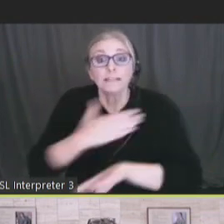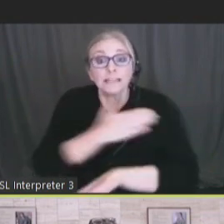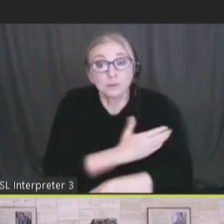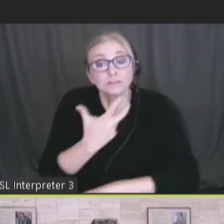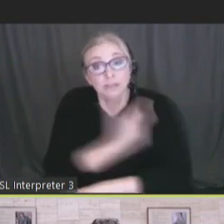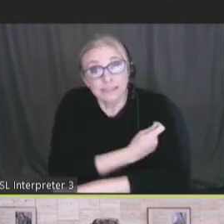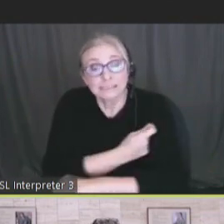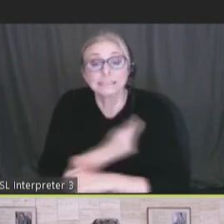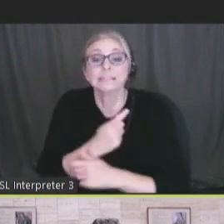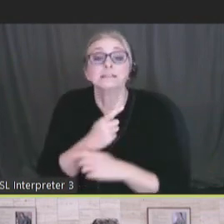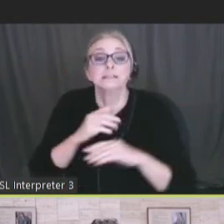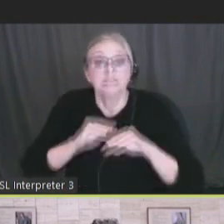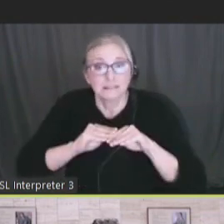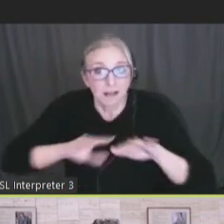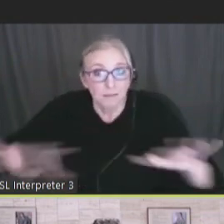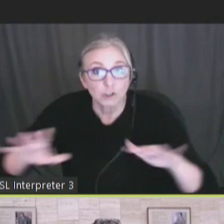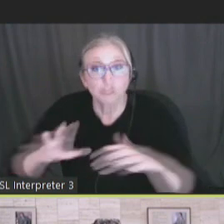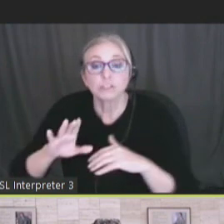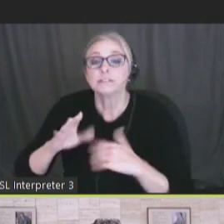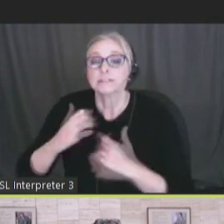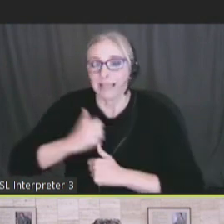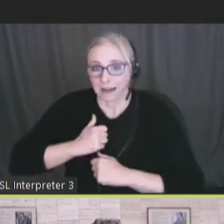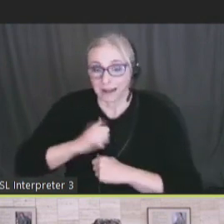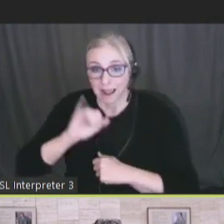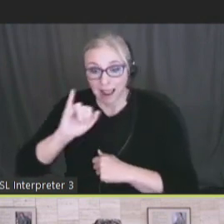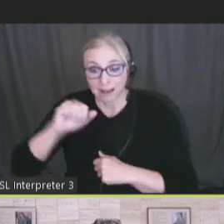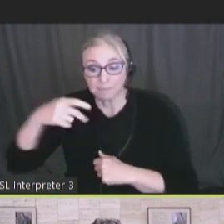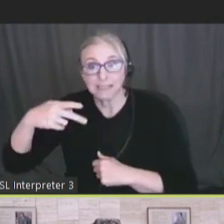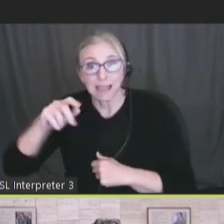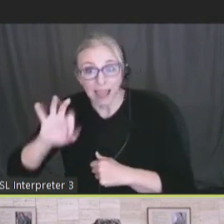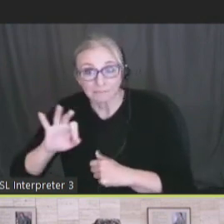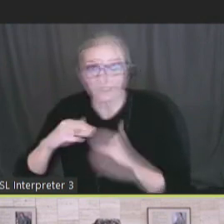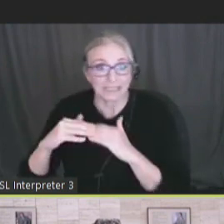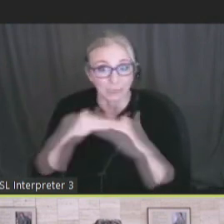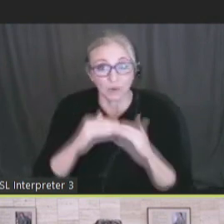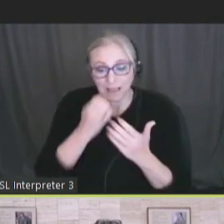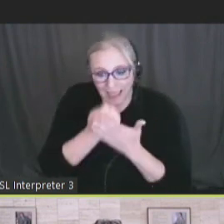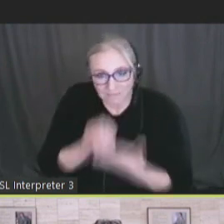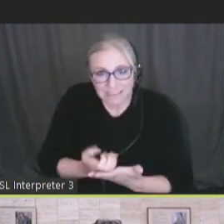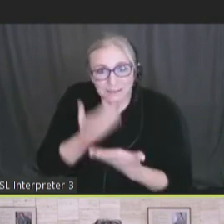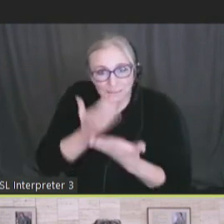coverage in Canada. The IPF is an equity and evidence-based grants and contribution program,